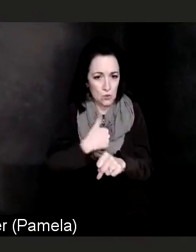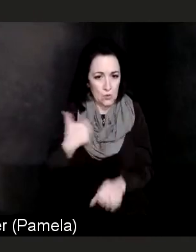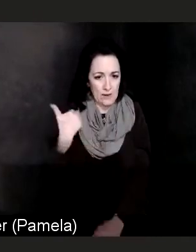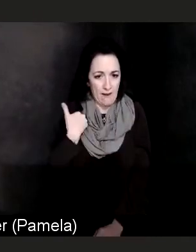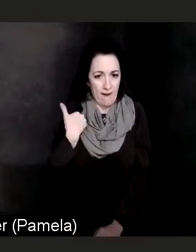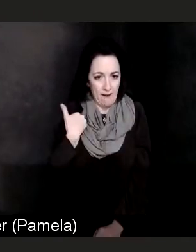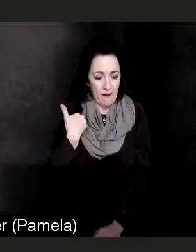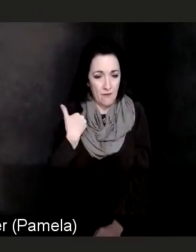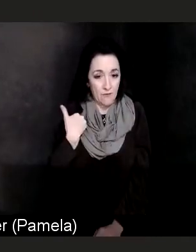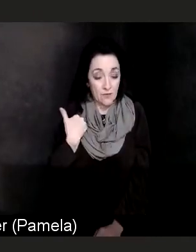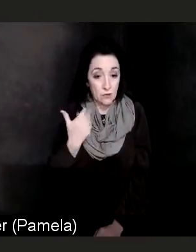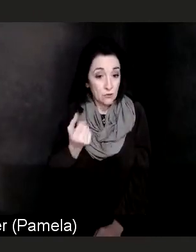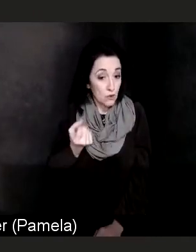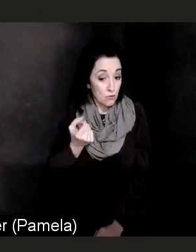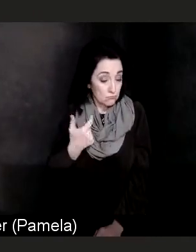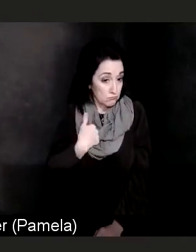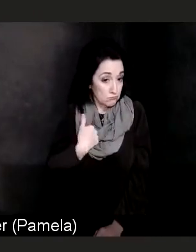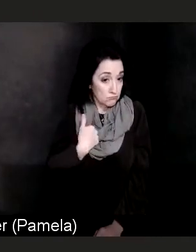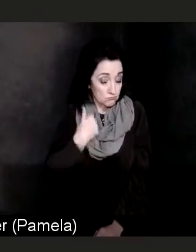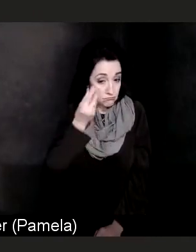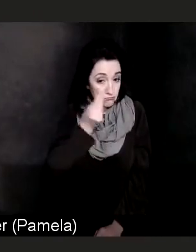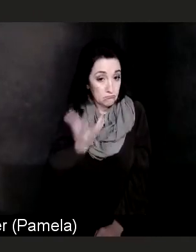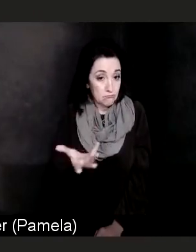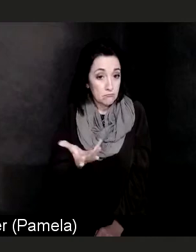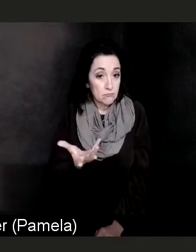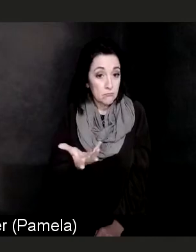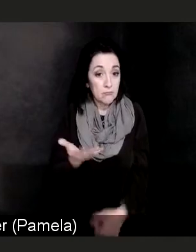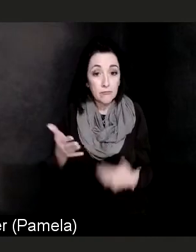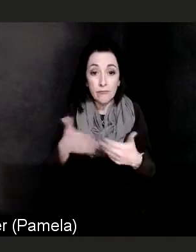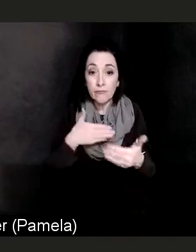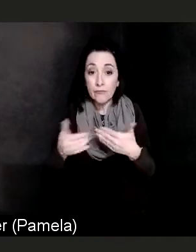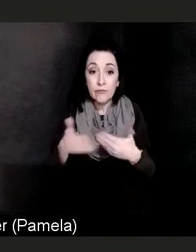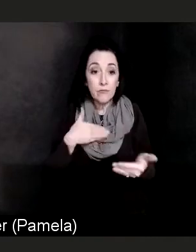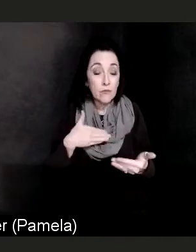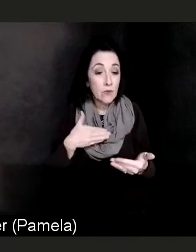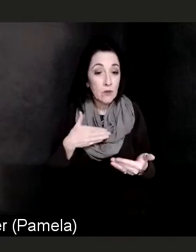So I say that because even after you have had both doses